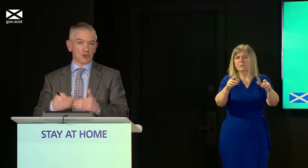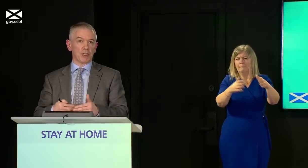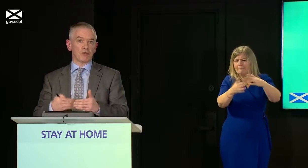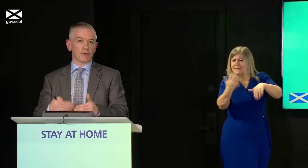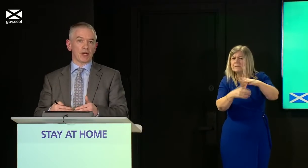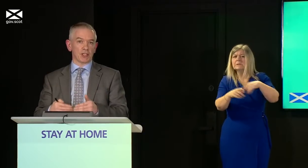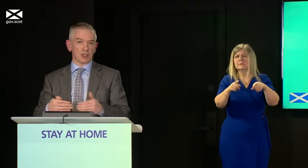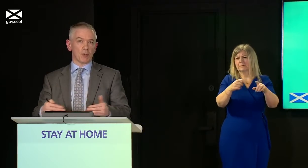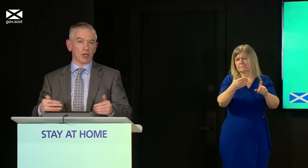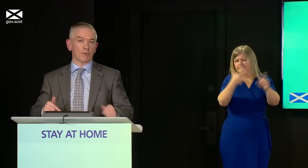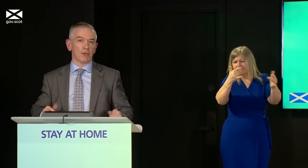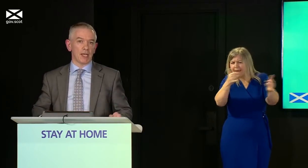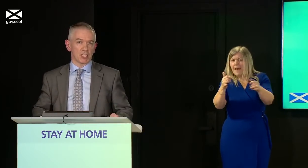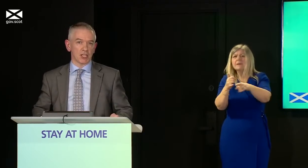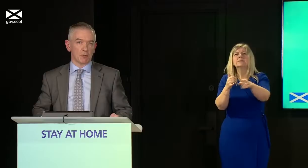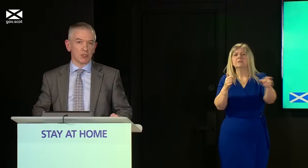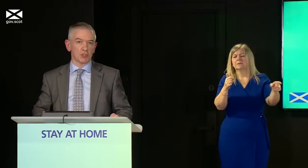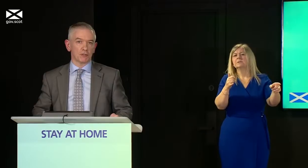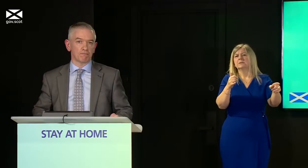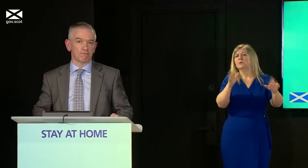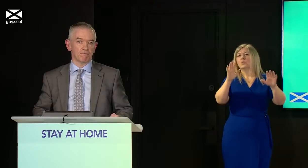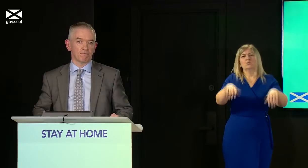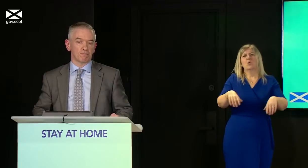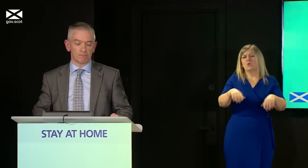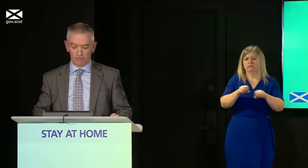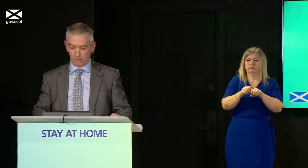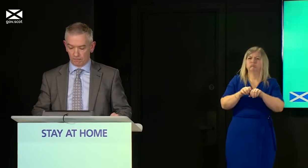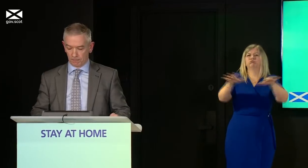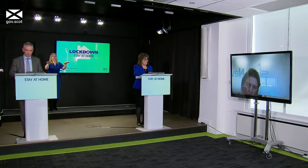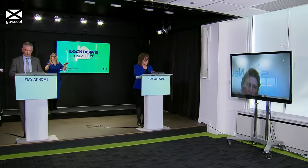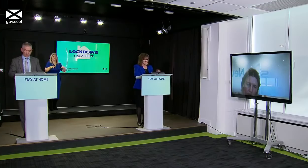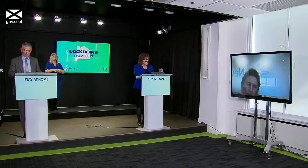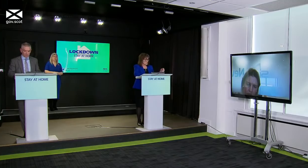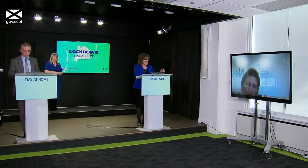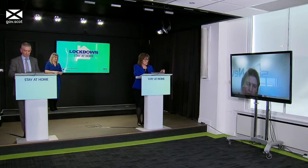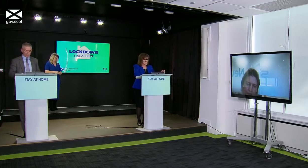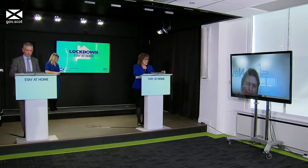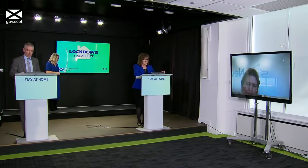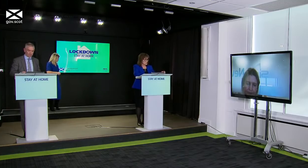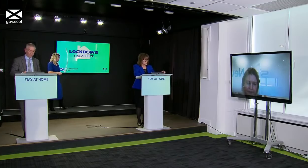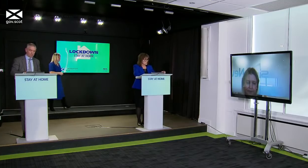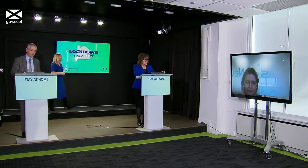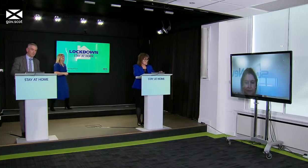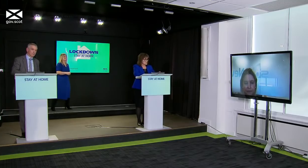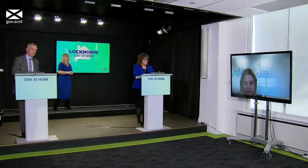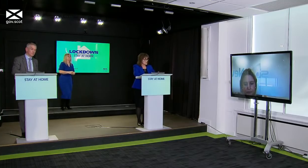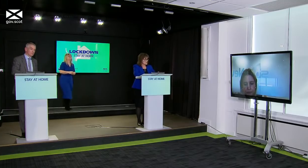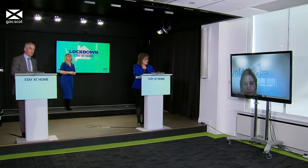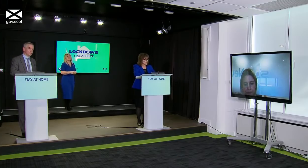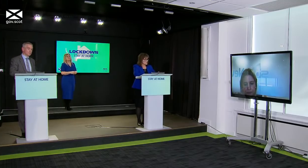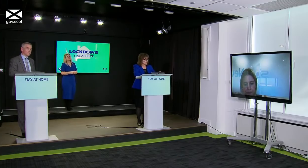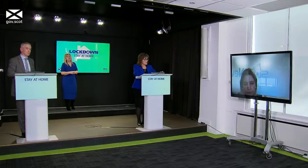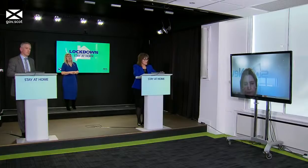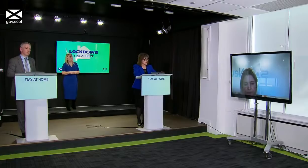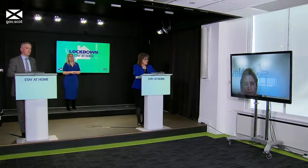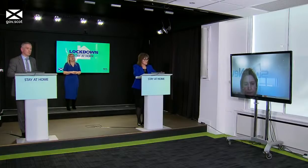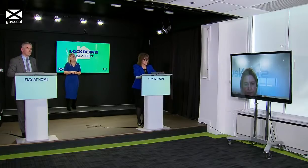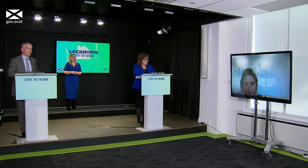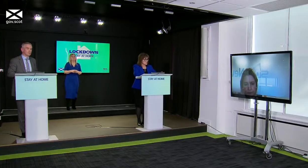strain of the virus to become established thanks very much gregor now peter mcmahon from itv border